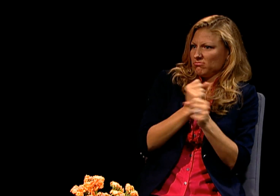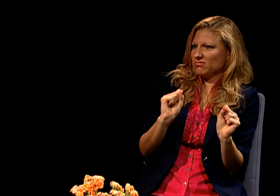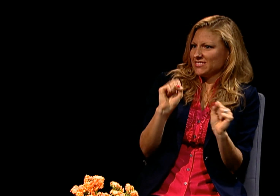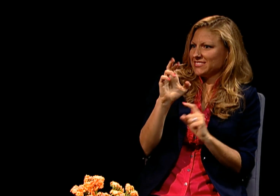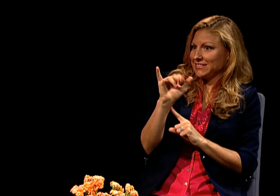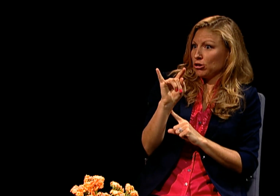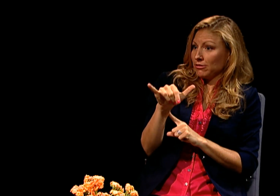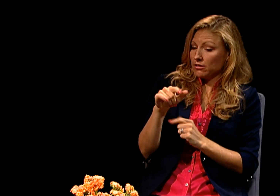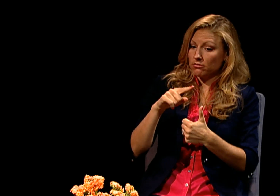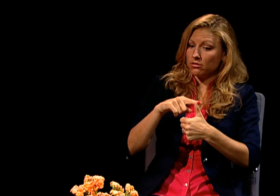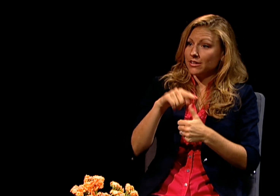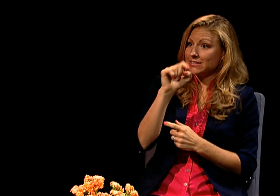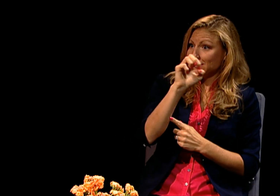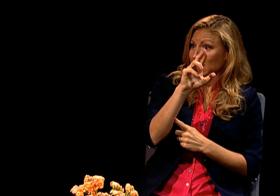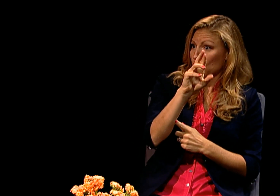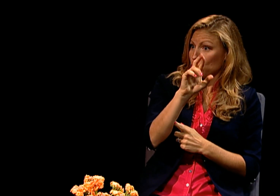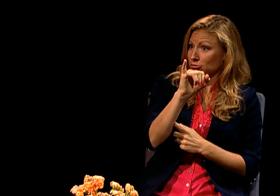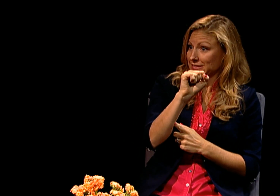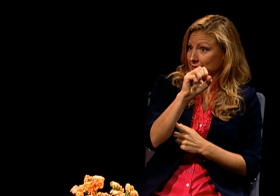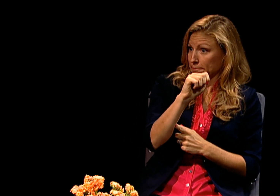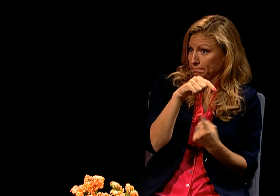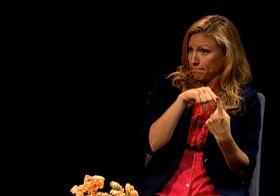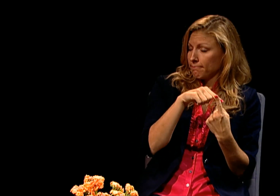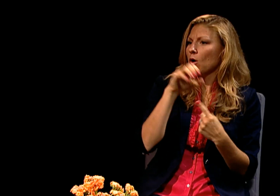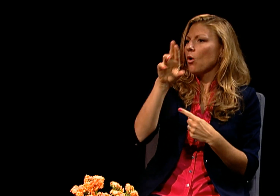TO AMERICAN SECURITY,